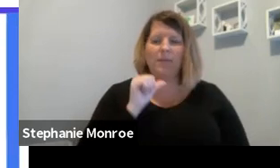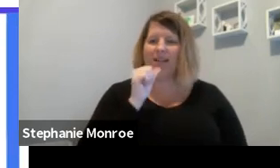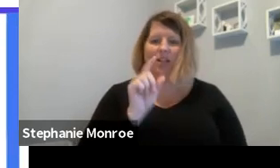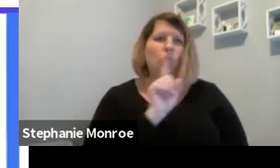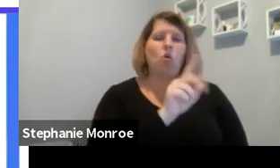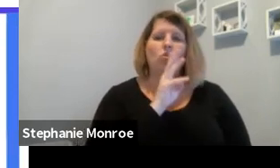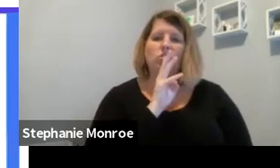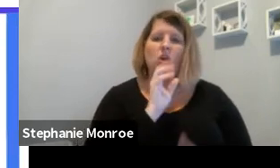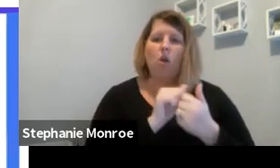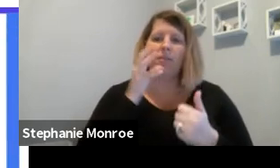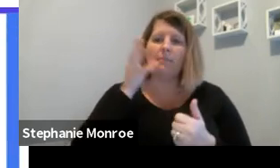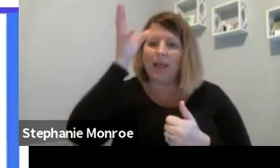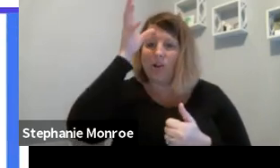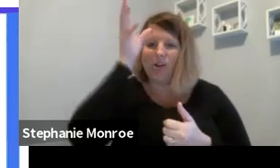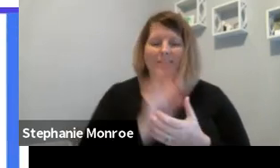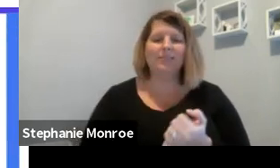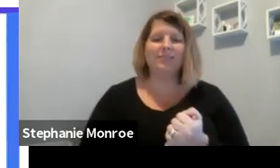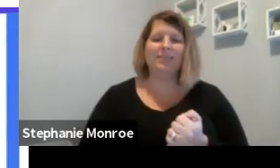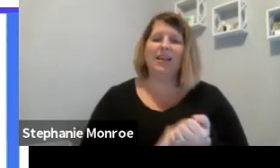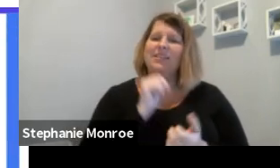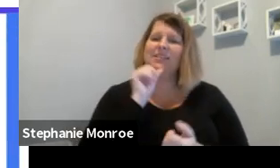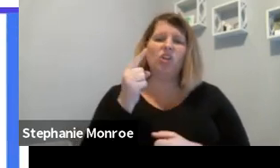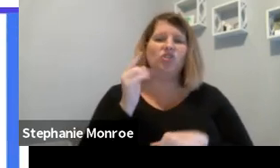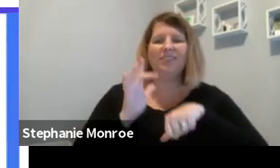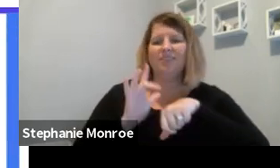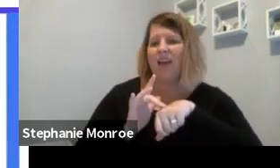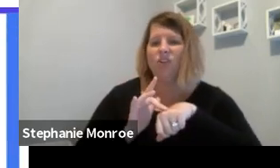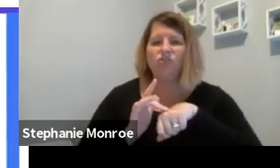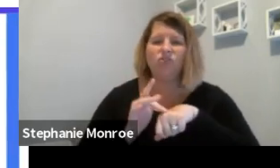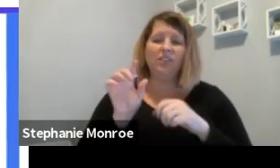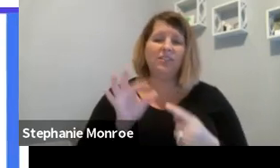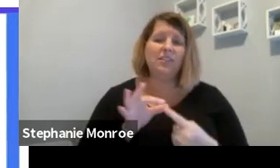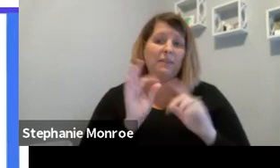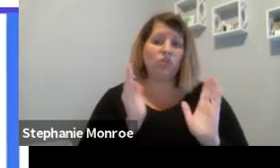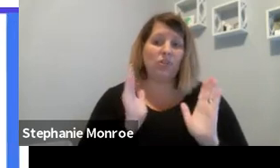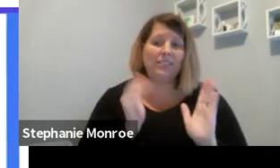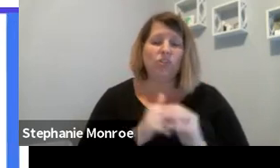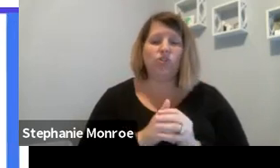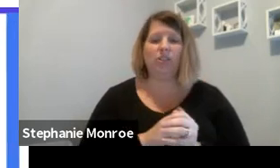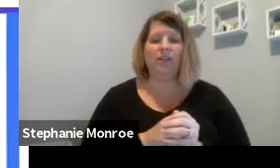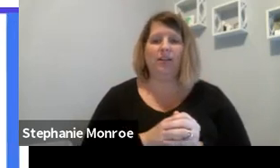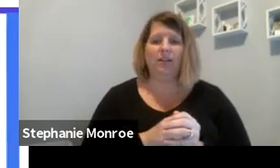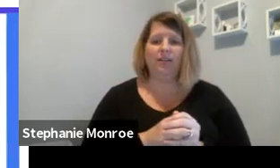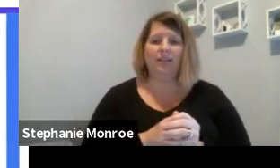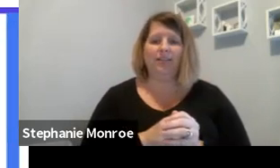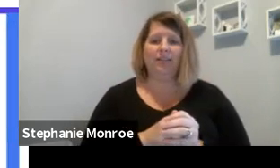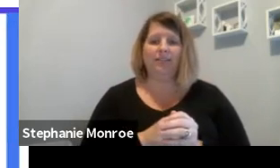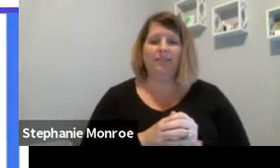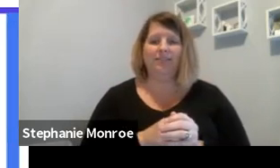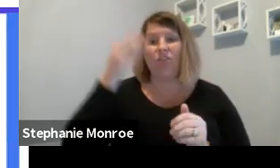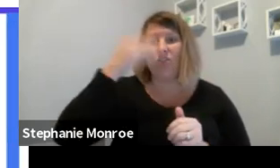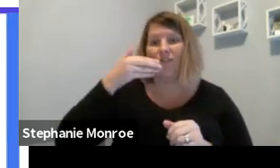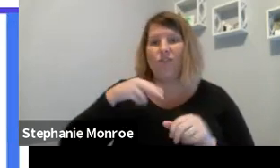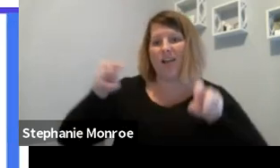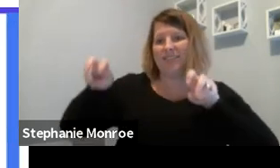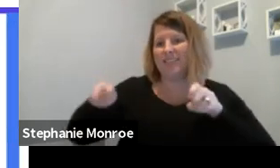And it's not just with touching. It's special attention. It's getting to sit in the front seat all the time. It's extra dessert.